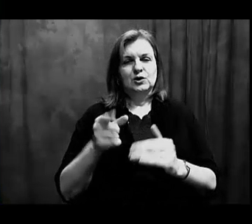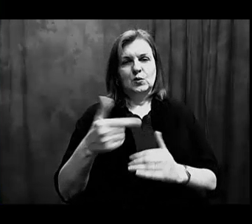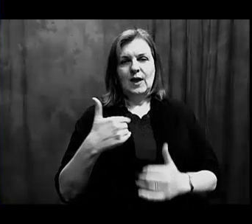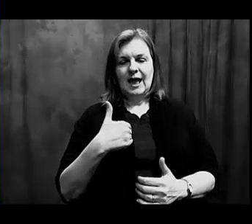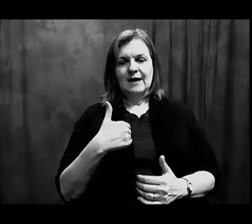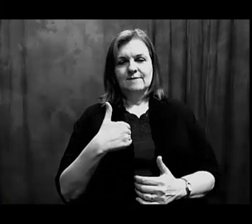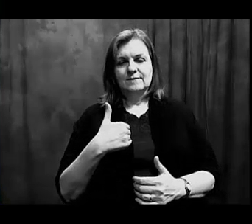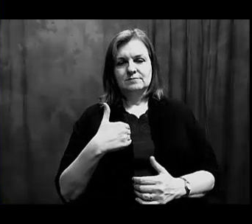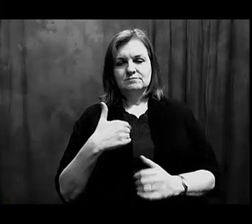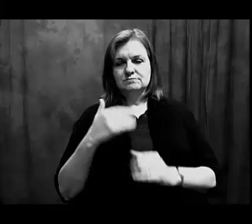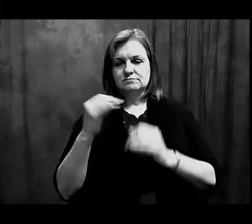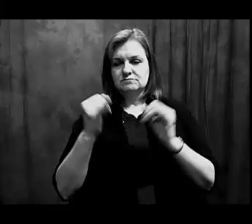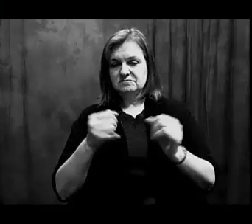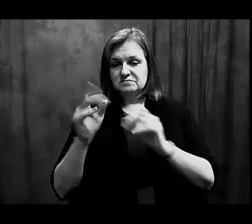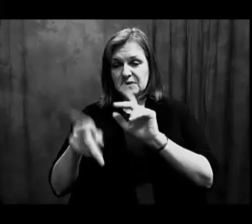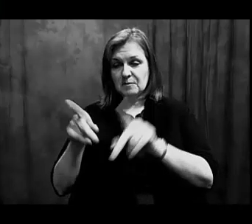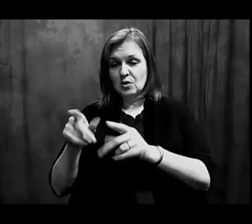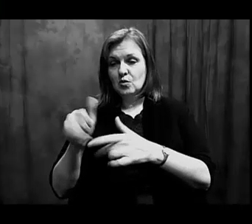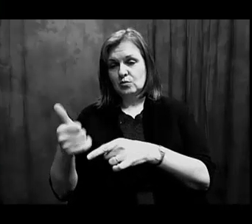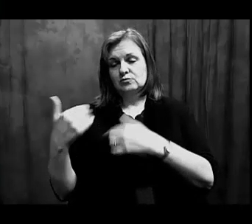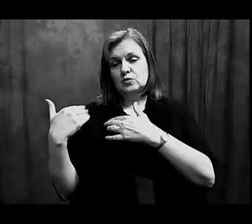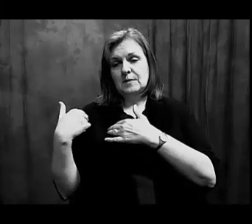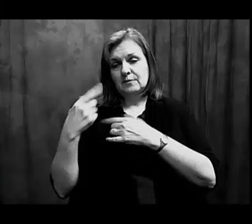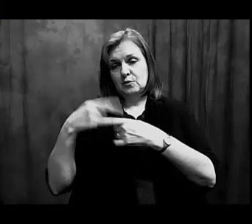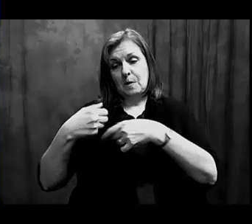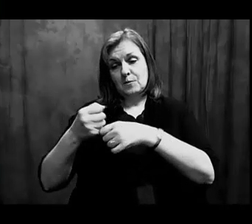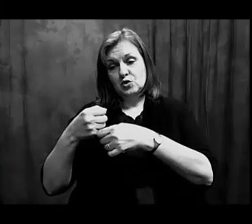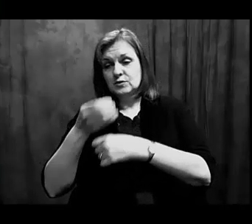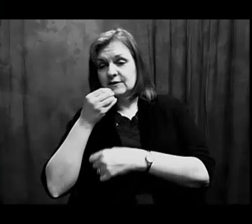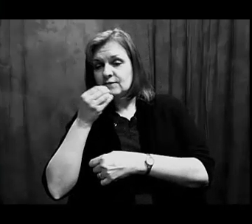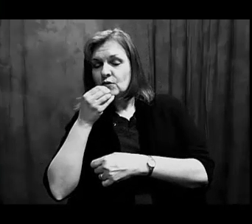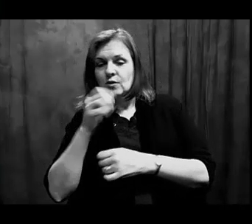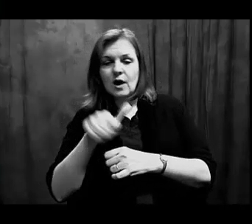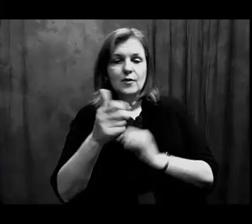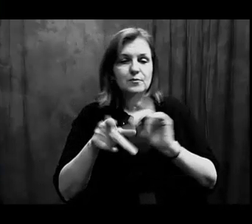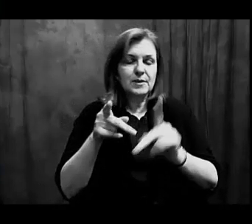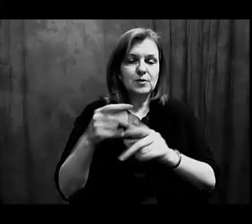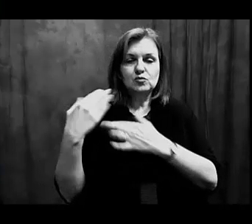individuals that a responsible for producing food, individuals that are responsible for collecting